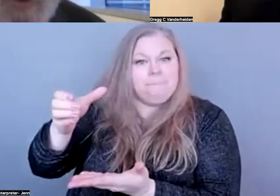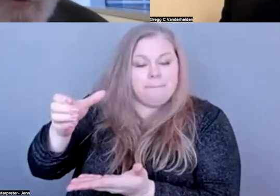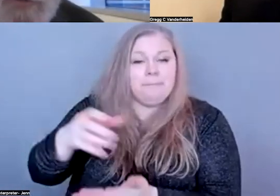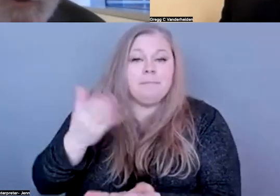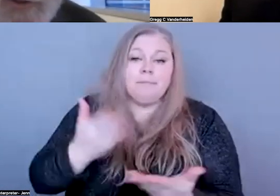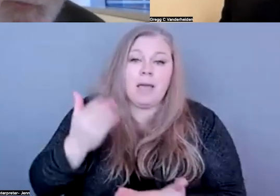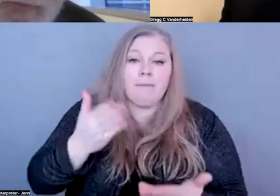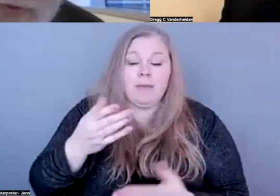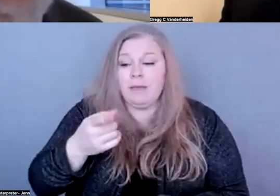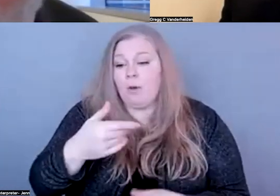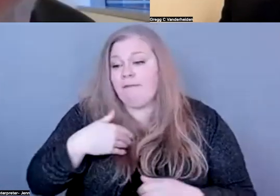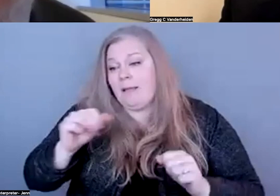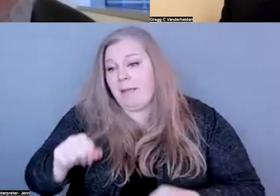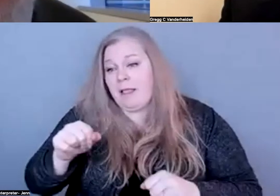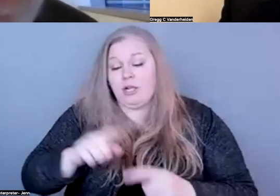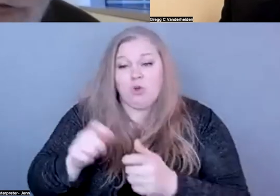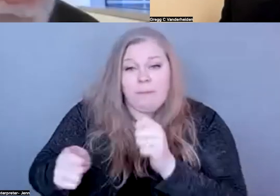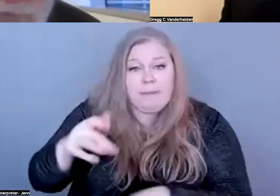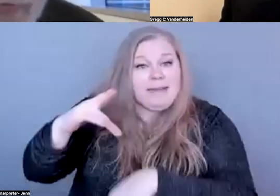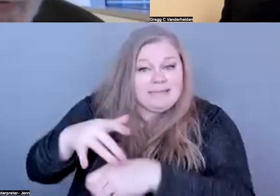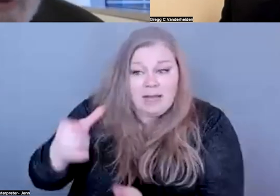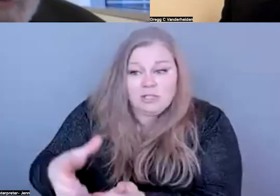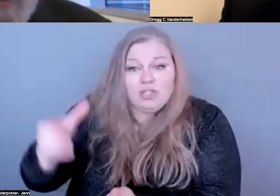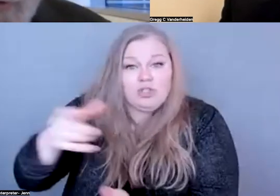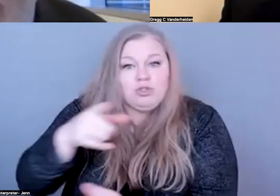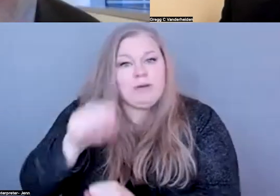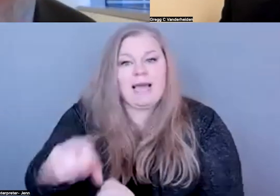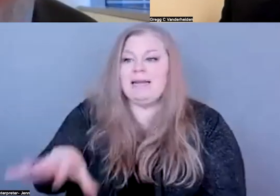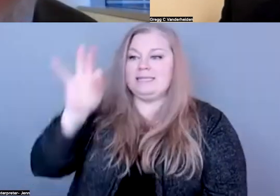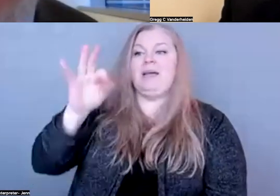you have the ability to manipulate the real world, you can discover that things are not